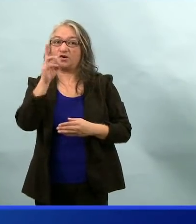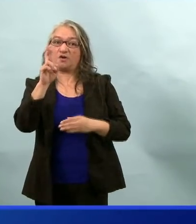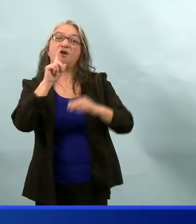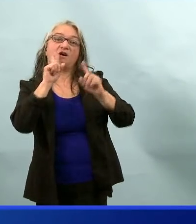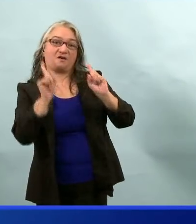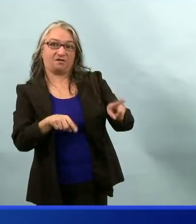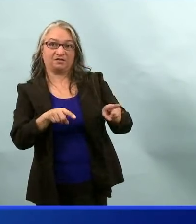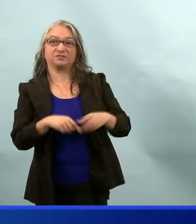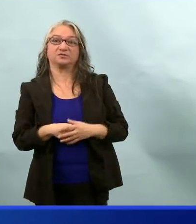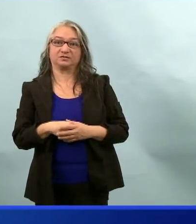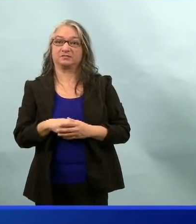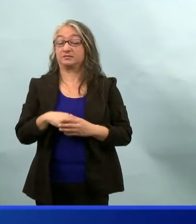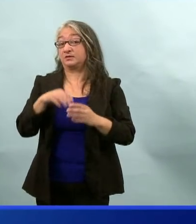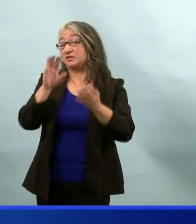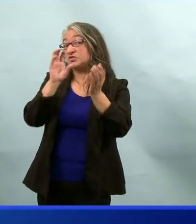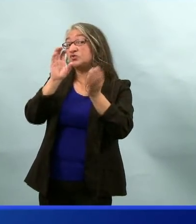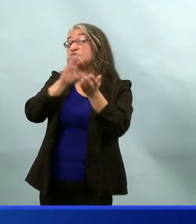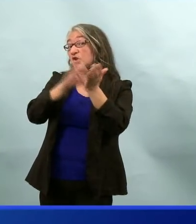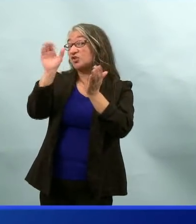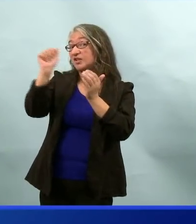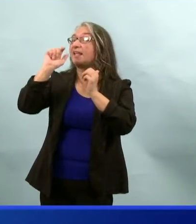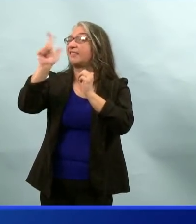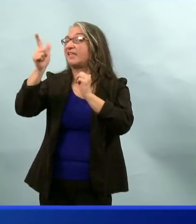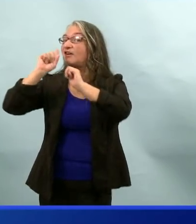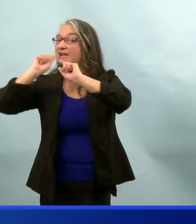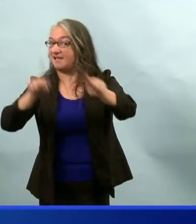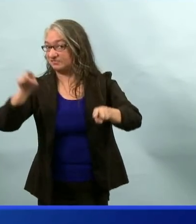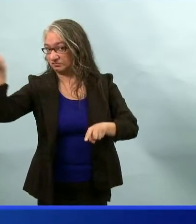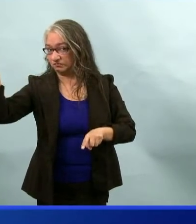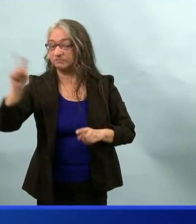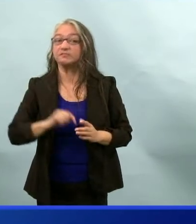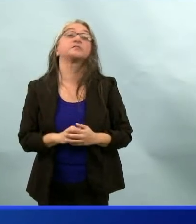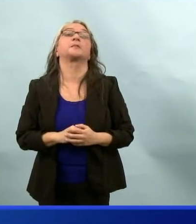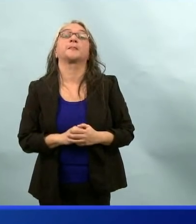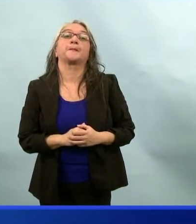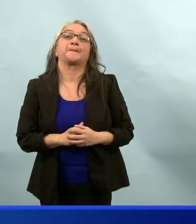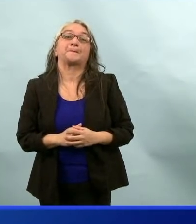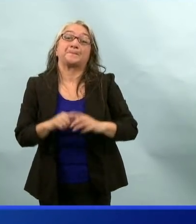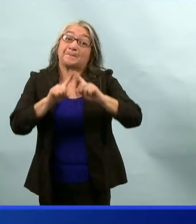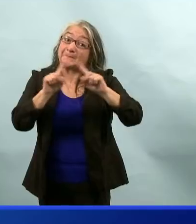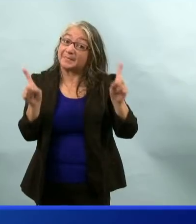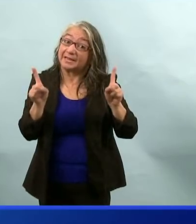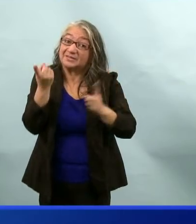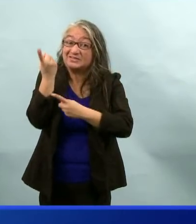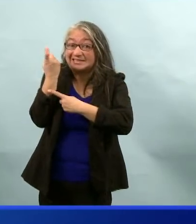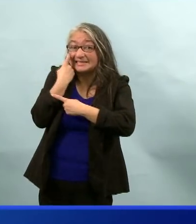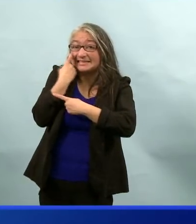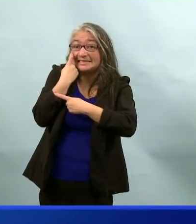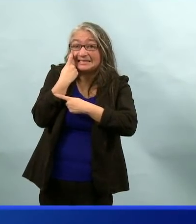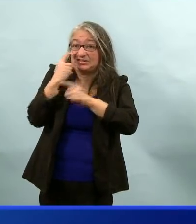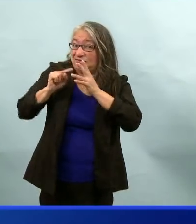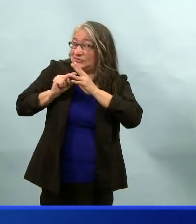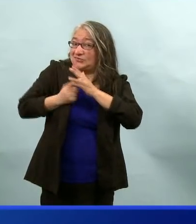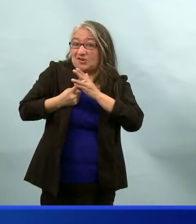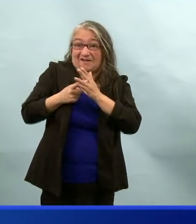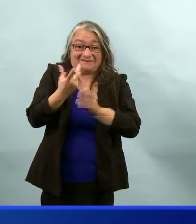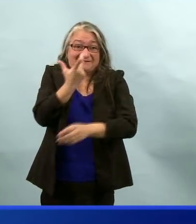uh a response this quickly um after the first dose we know that it takes at least two weeks for